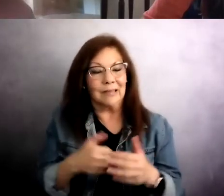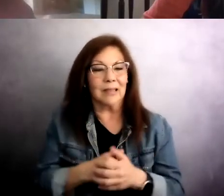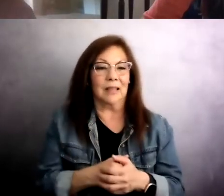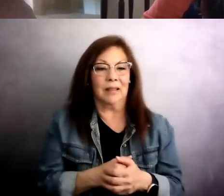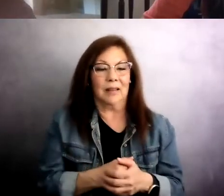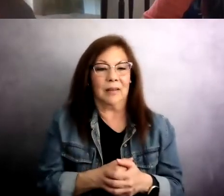so there is the rigid drag.